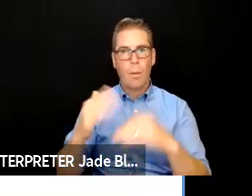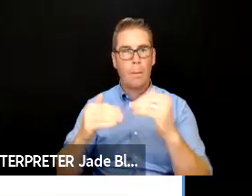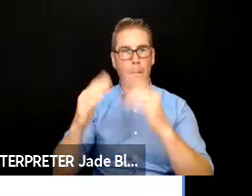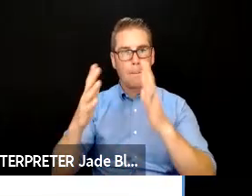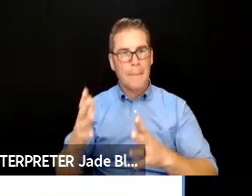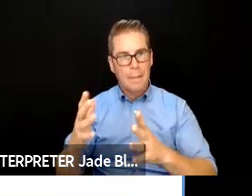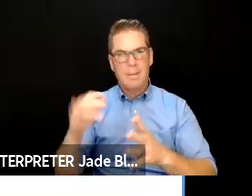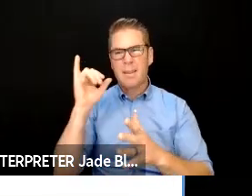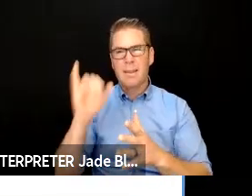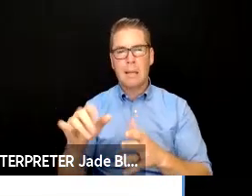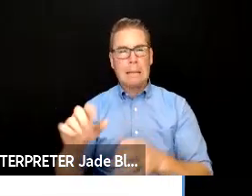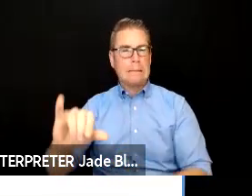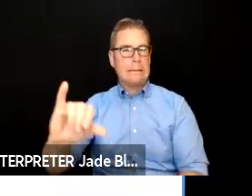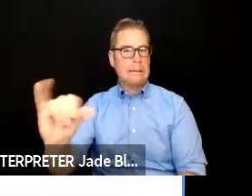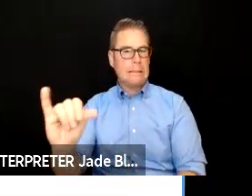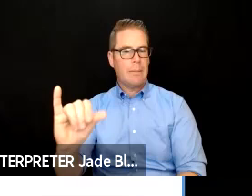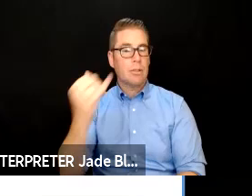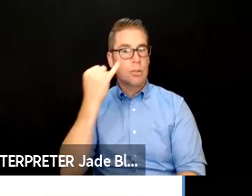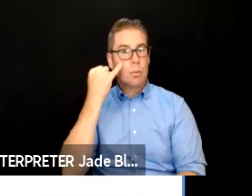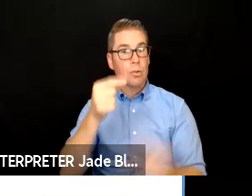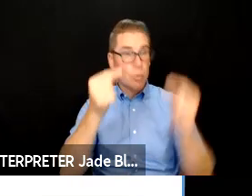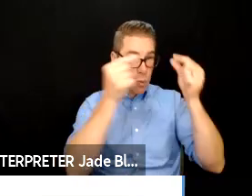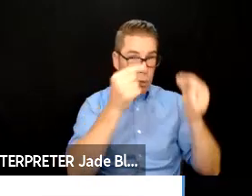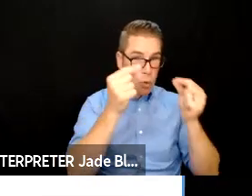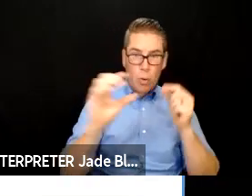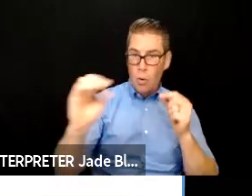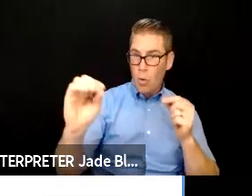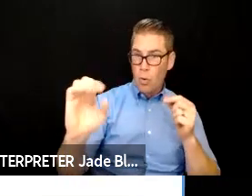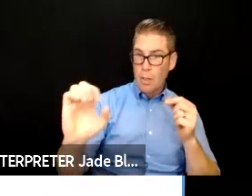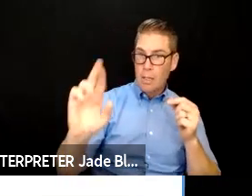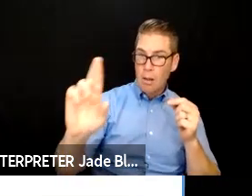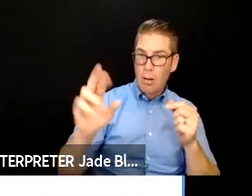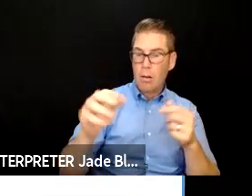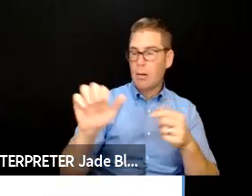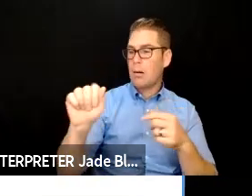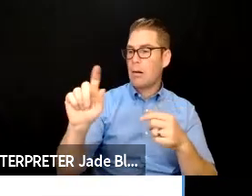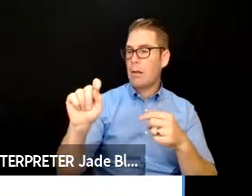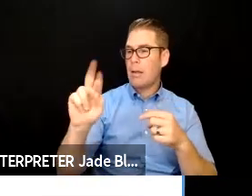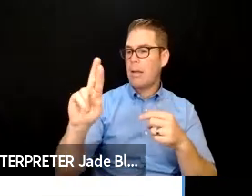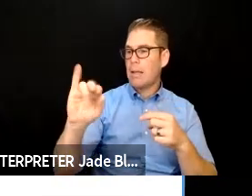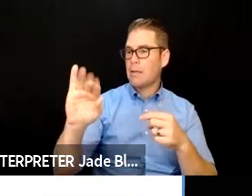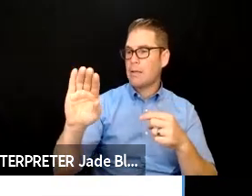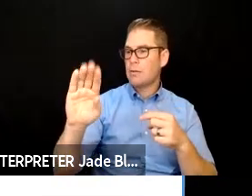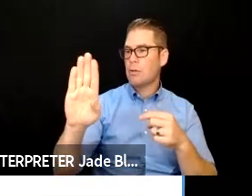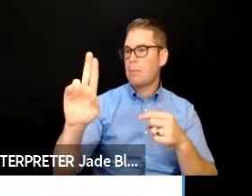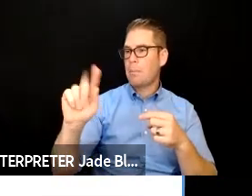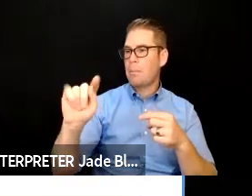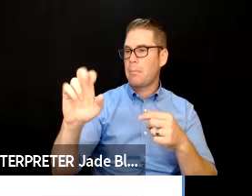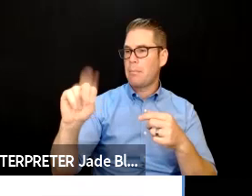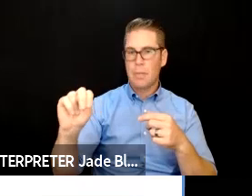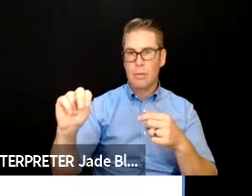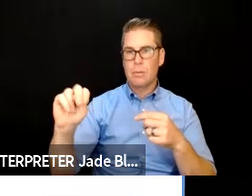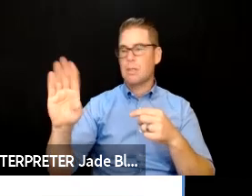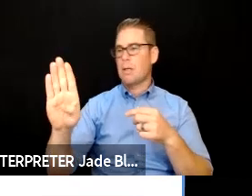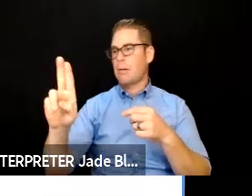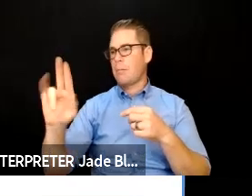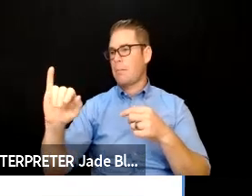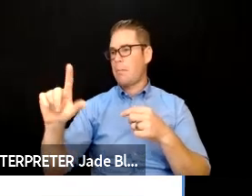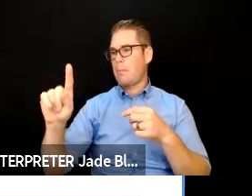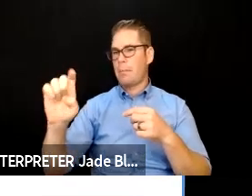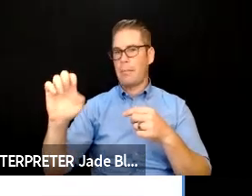Sally Potter: If you Google OCR attribution generator attribution builder, you will get thousands of hits and they're you know they're they're all very similar